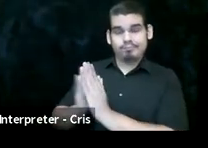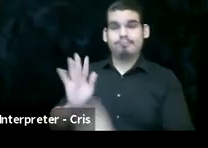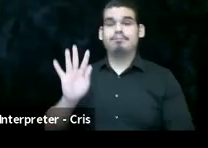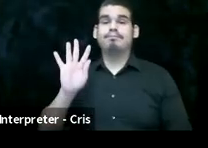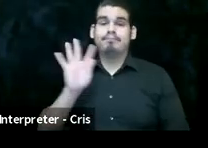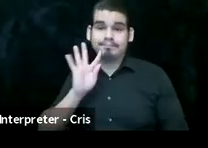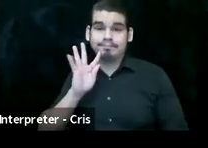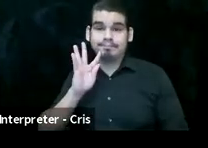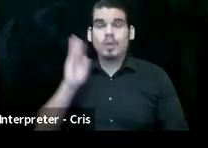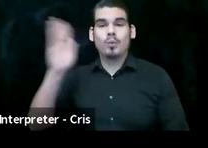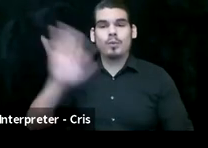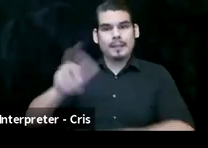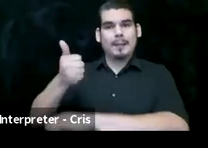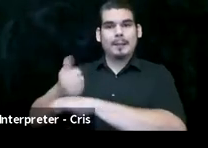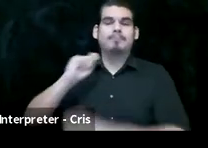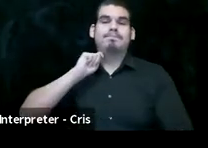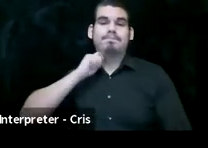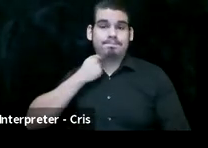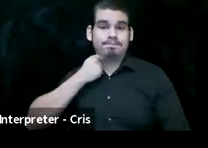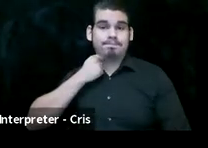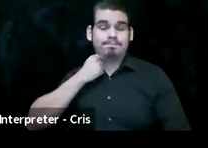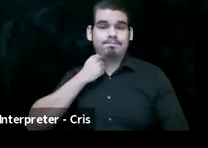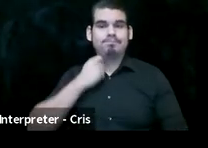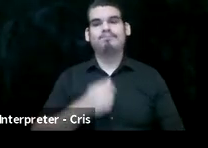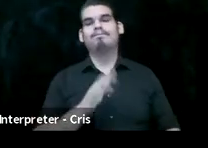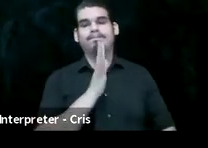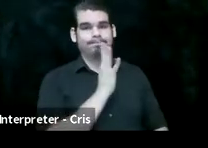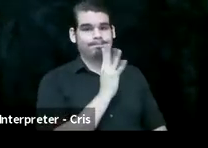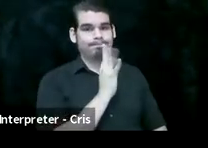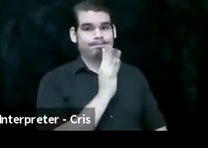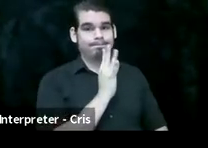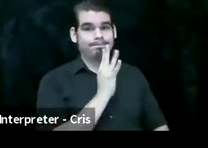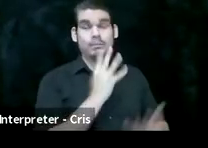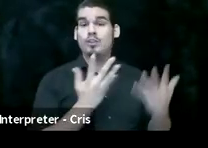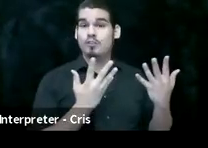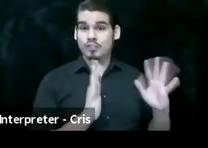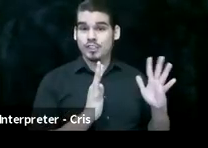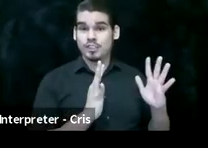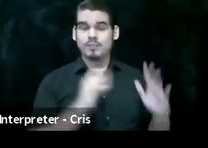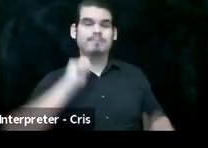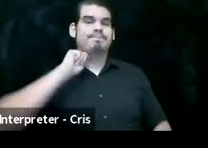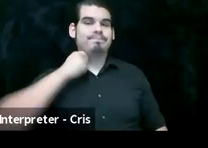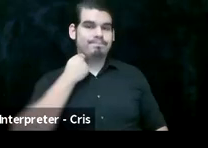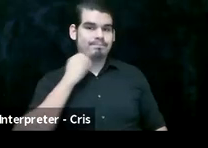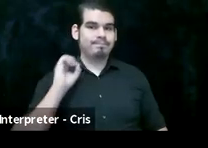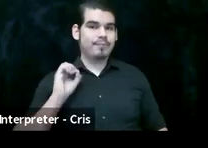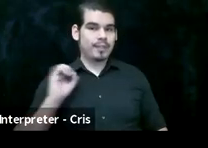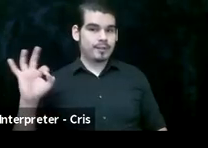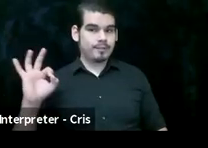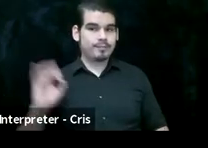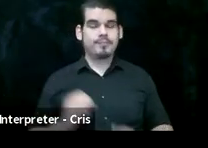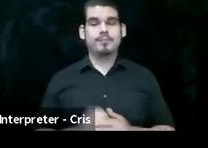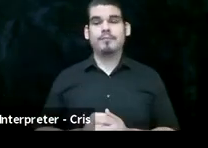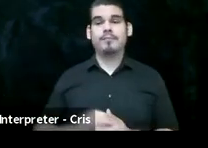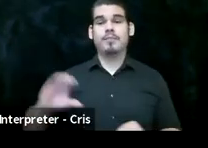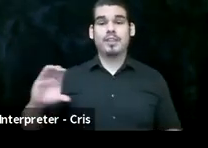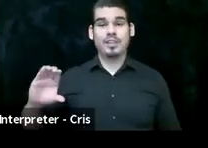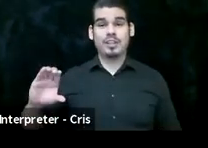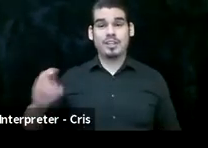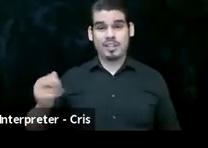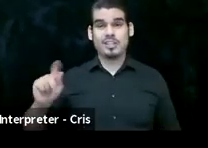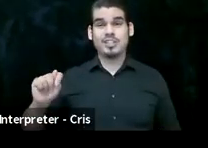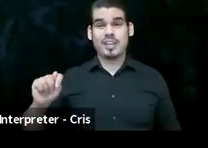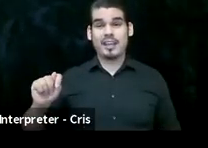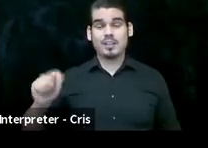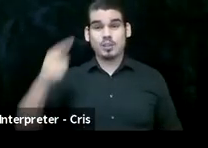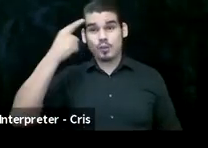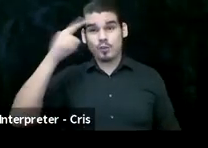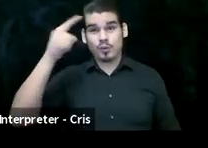Katherine Squire: And then we'll ask you to to meet yourself after you're done, and then the chat room is going to be changed to public so you don't really want to use the chat room unless you want to be recognized by the Chair.